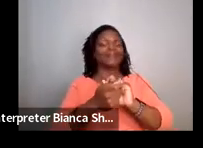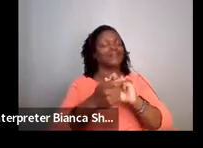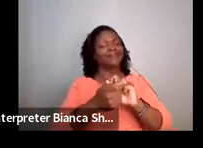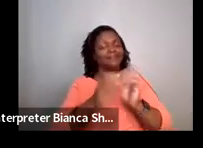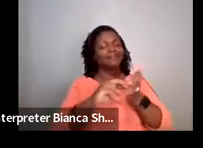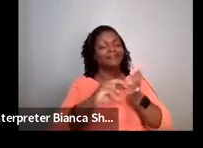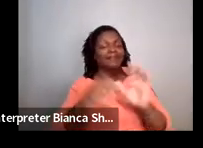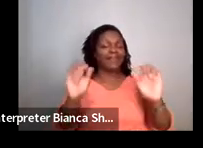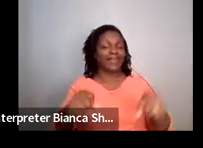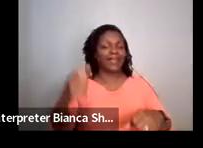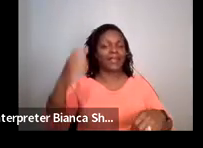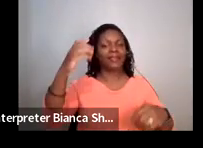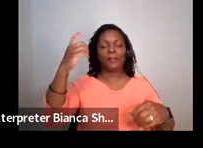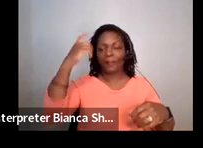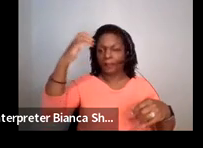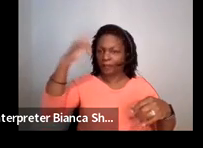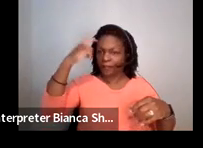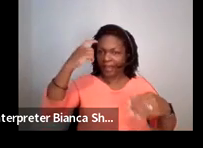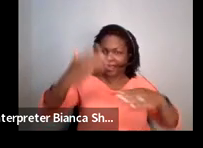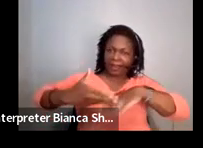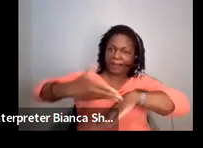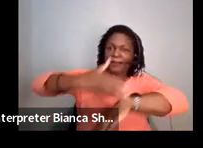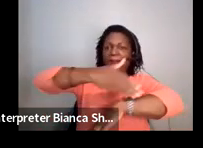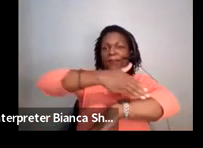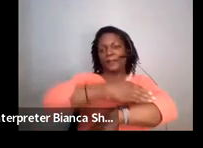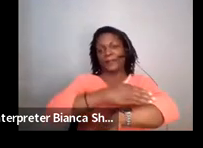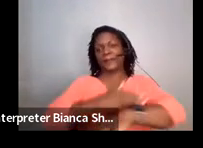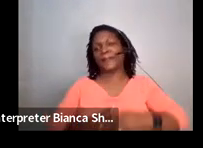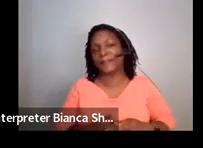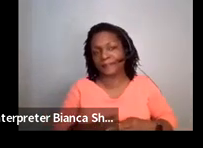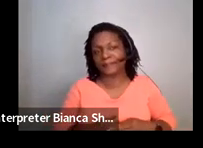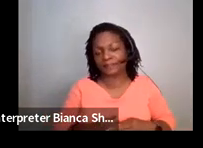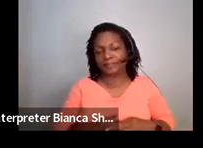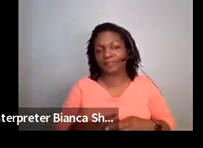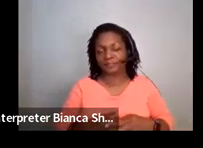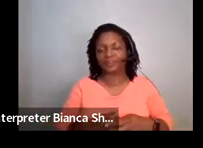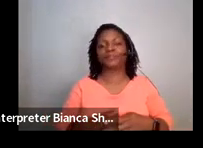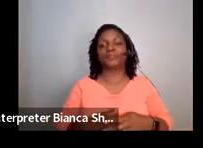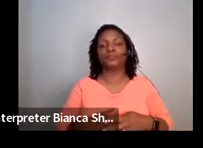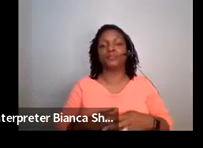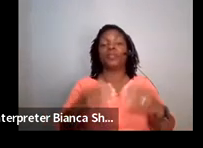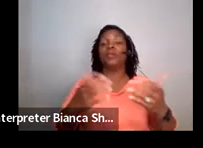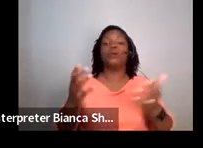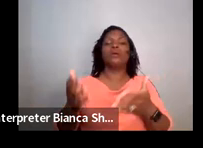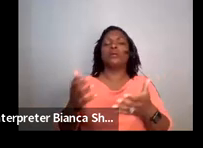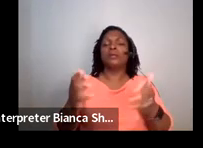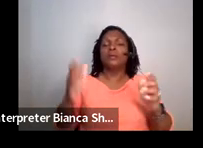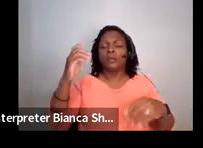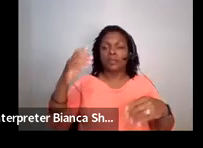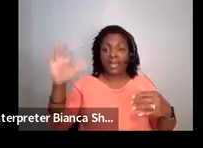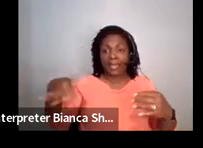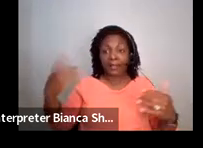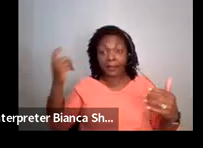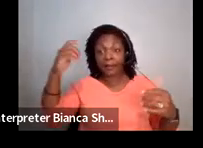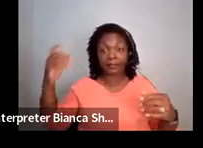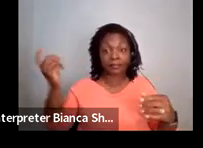We need our brains to be healthy Okay, what's all this brain, healthy middle activity, music is it key to mental activity as we age.